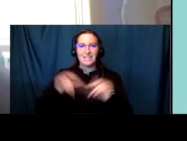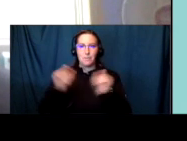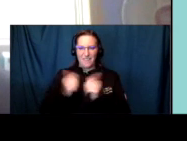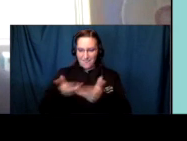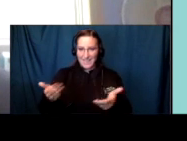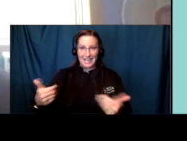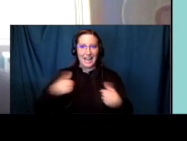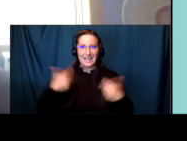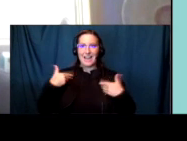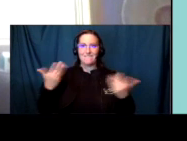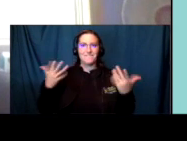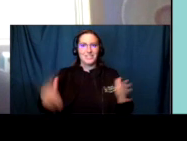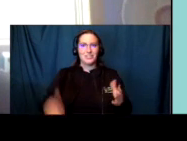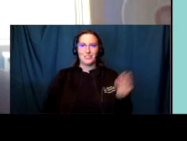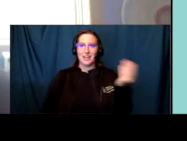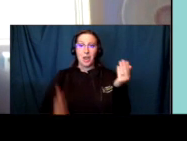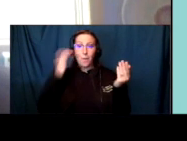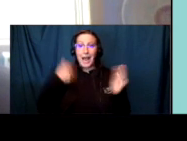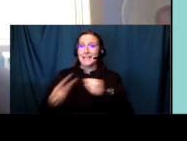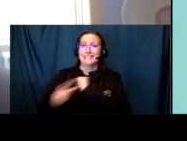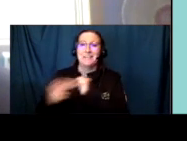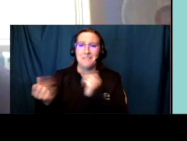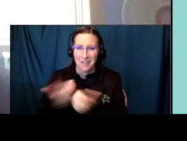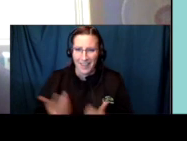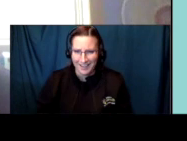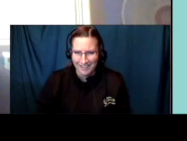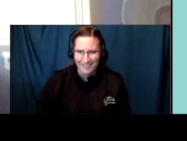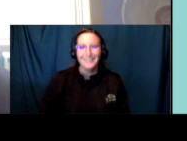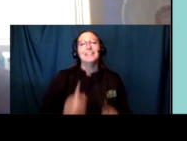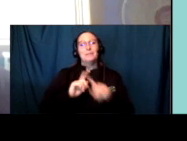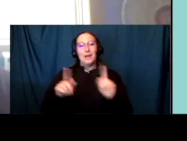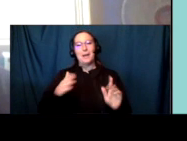on hand because I save everything but I have my kids farms